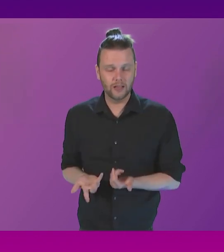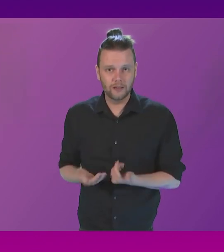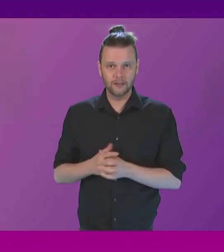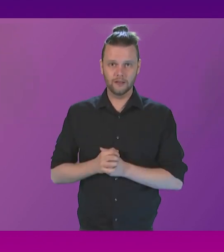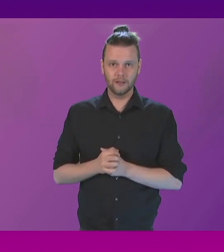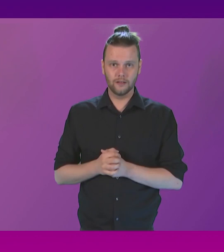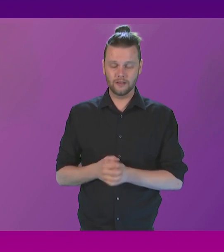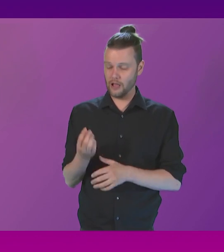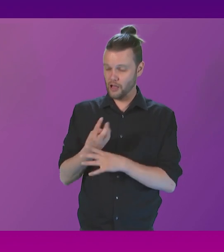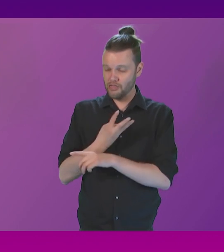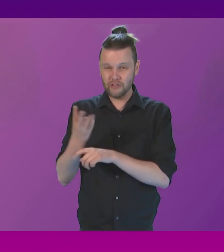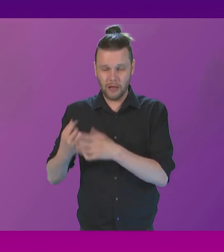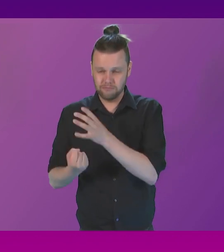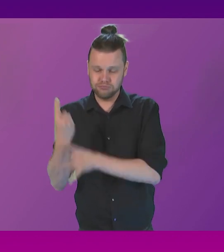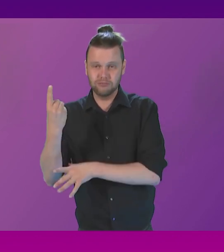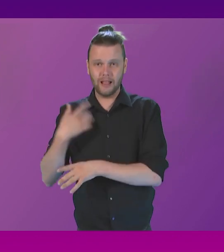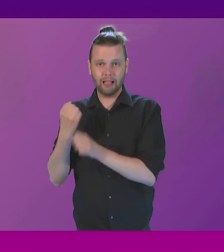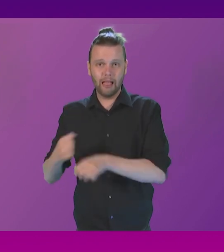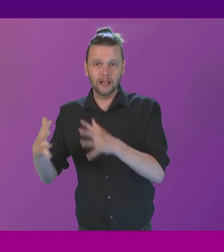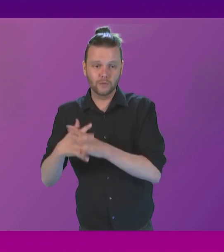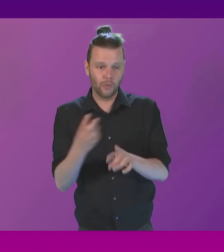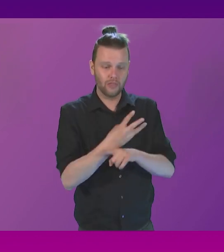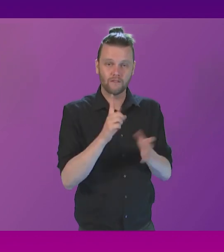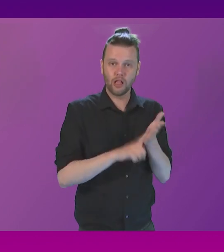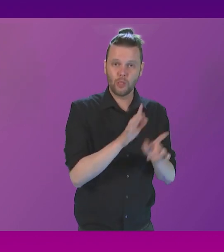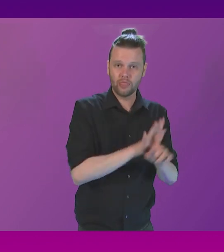tripled in Glasgow and in Lothian. They mean that patients are waiting in pain,